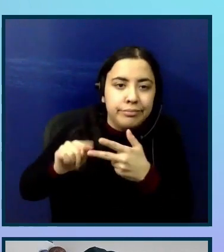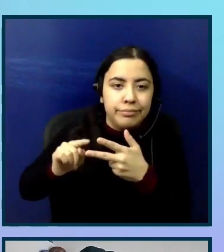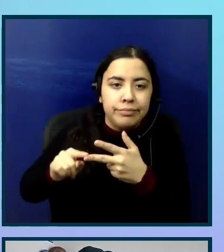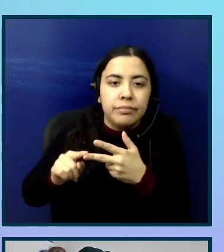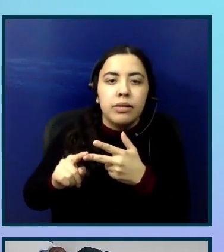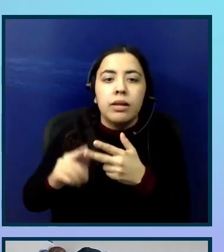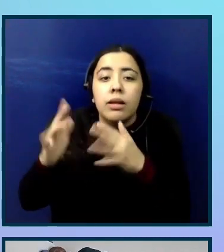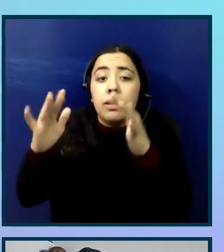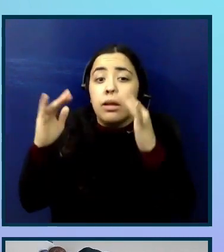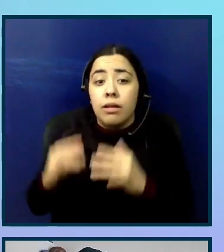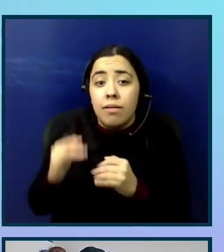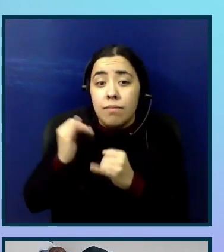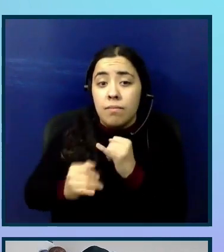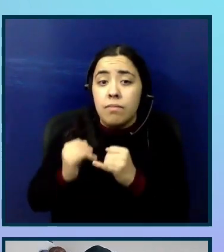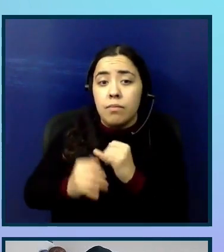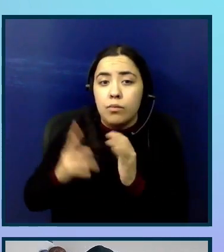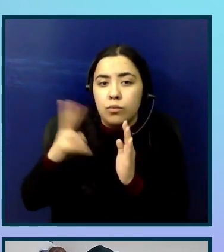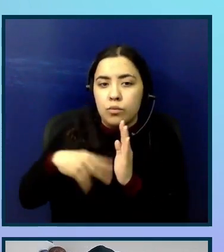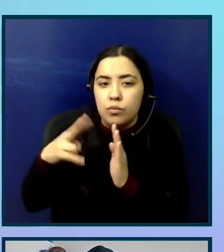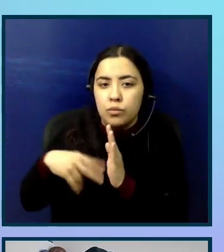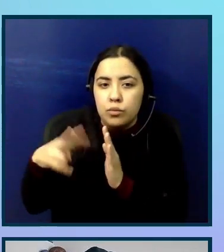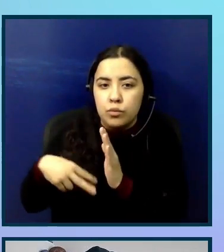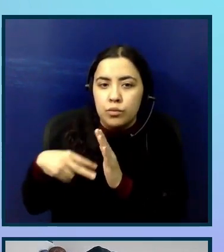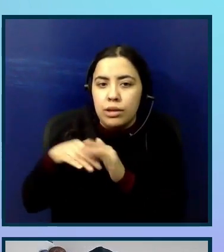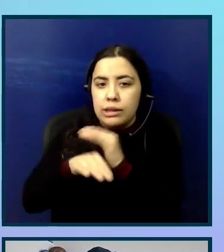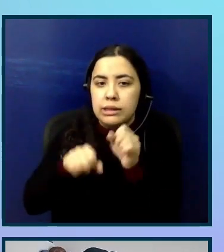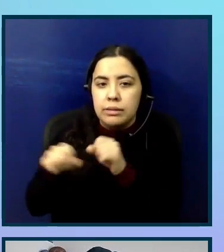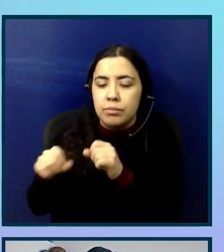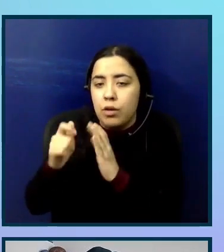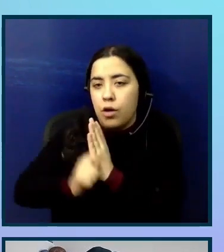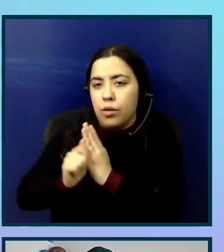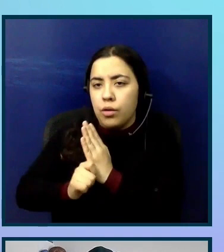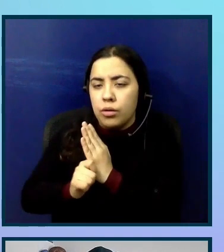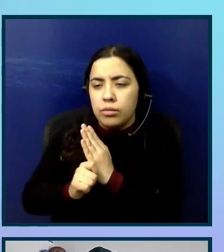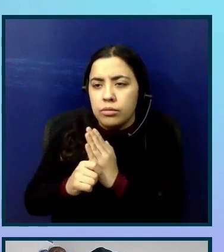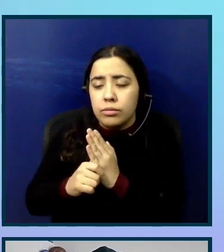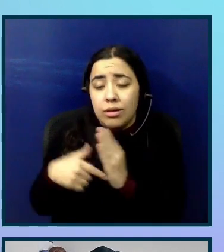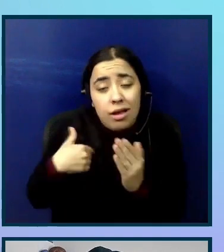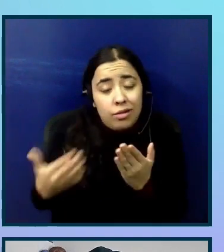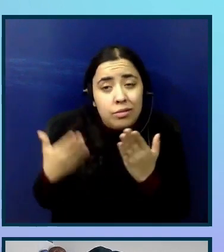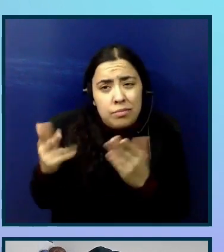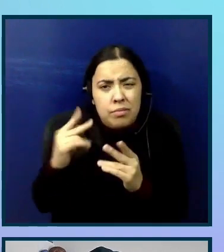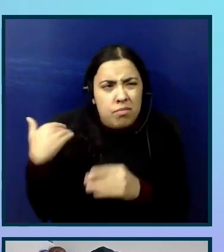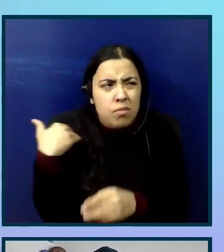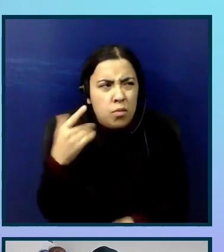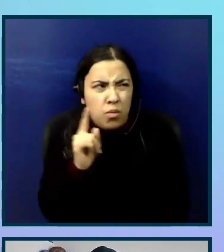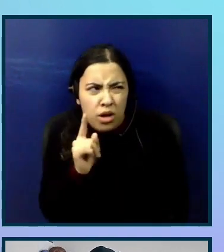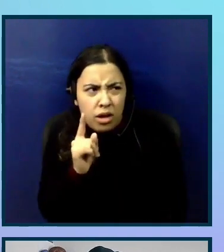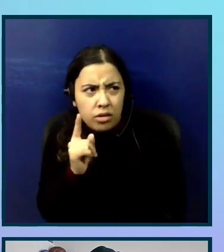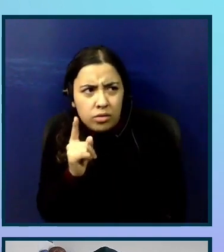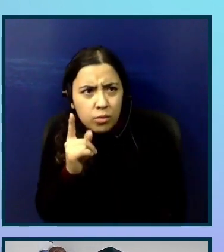I have to say the best thing to do, everyone always says, where do I go? Join a newsletter, the A11y Project,